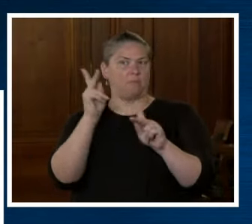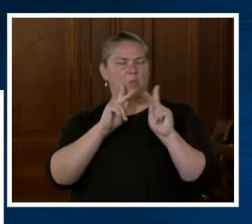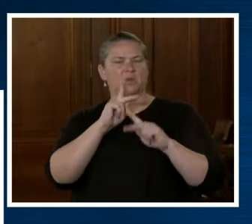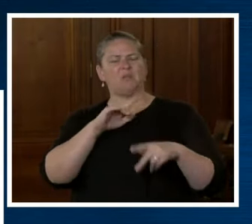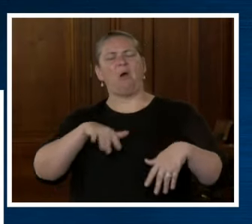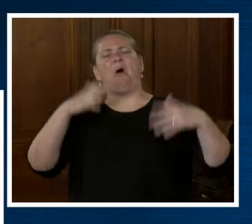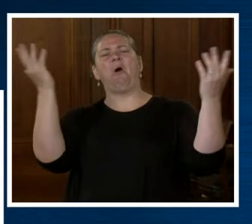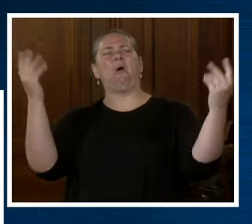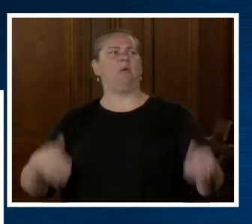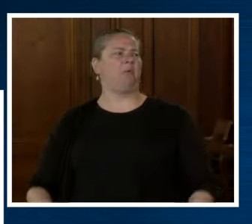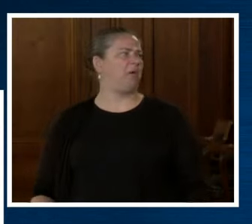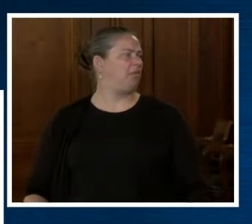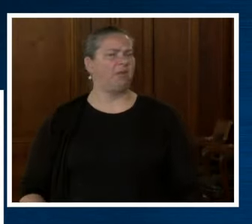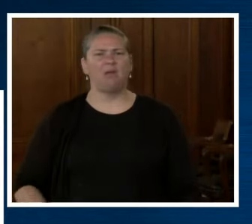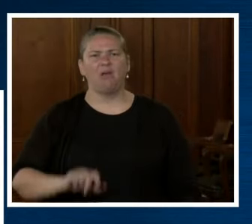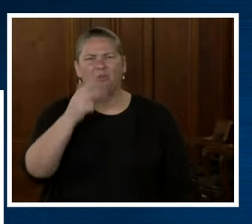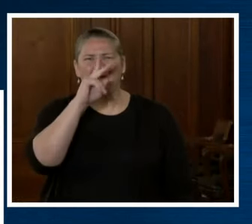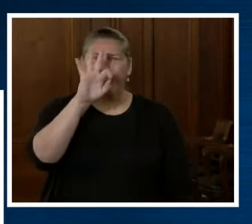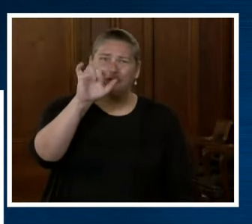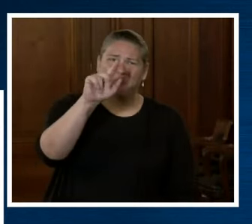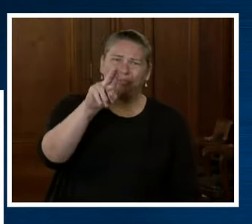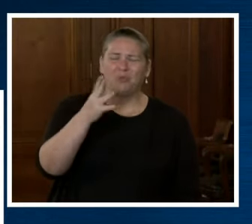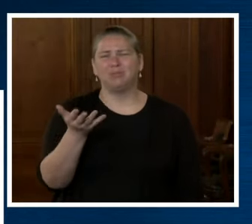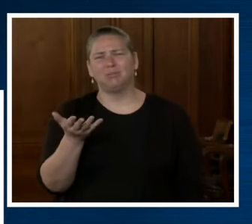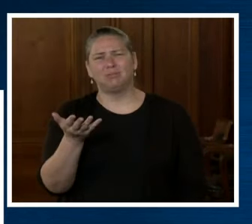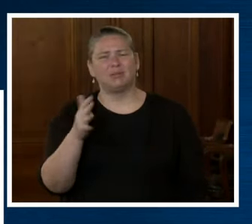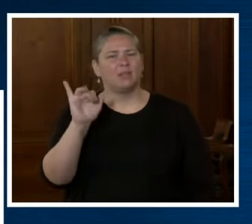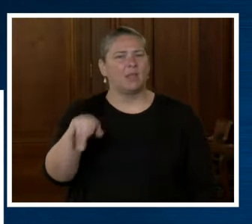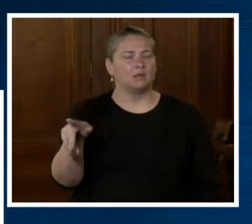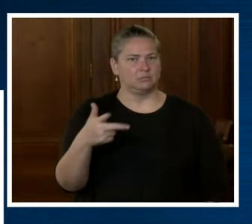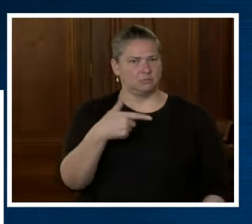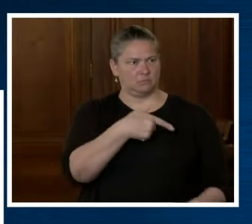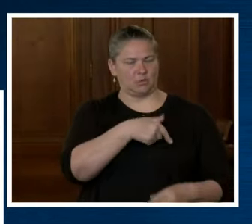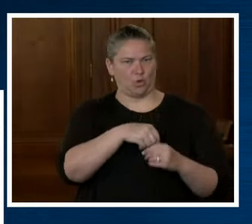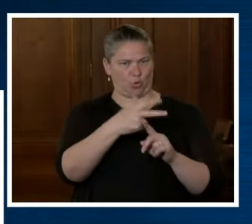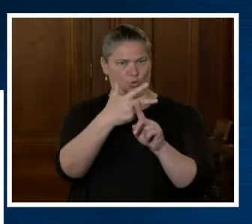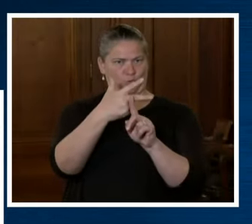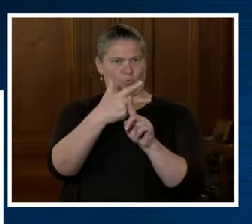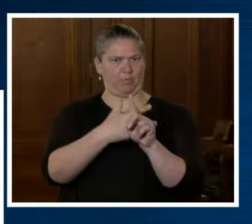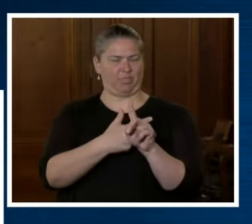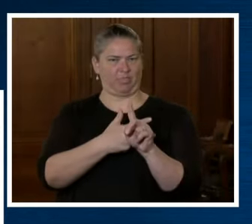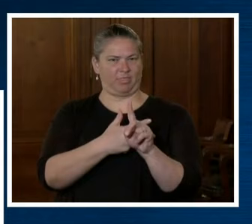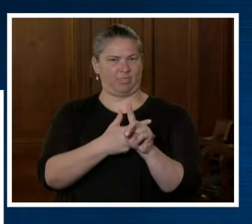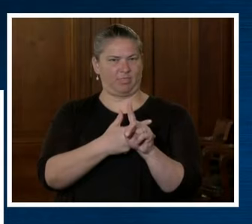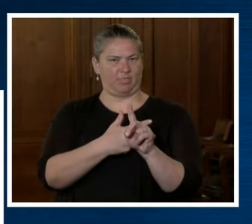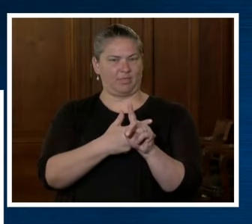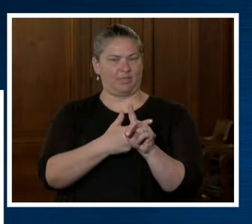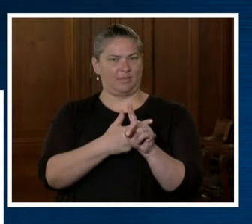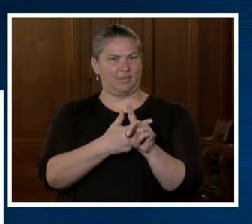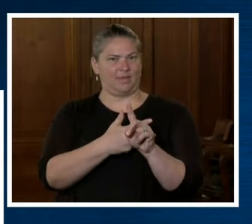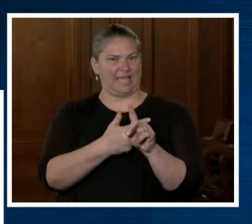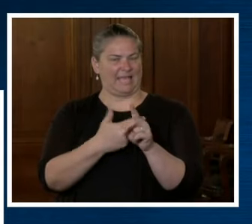BEING THERE, HAVING TO HAVE TRUCKS PULL UP JUST TO HOUSE THOSE BODIES.